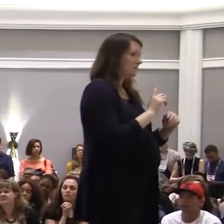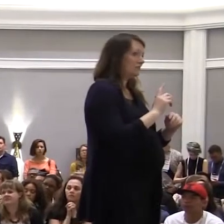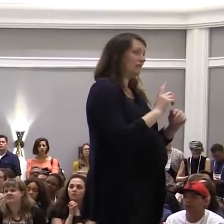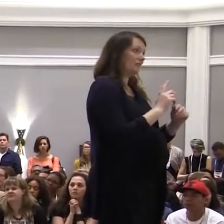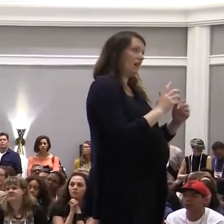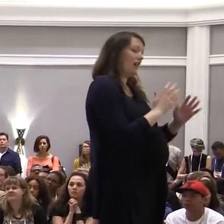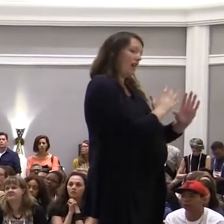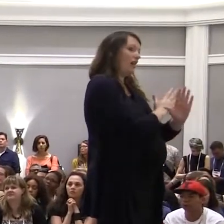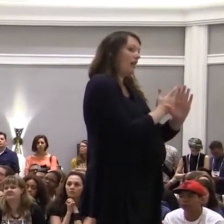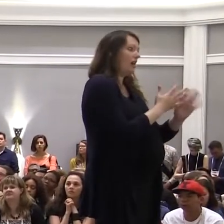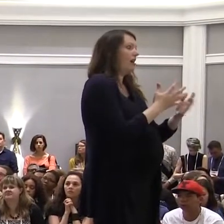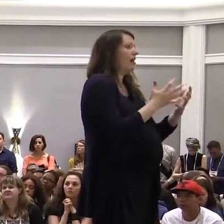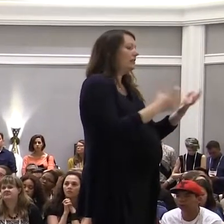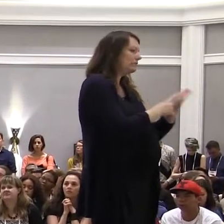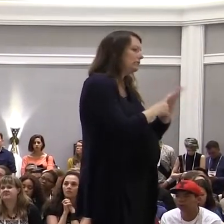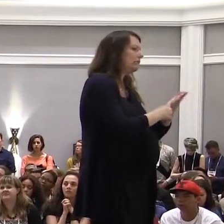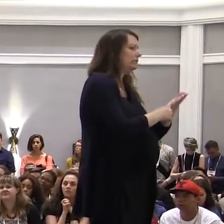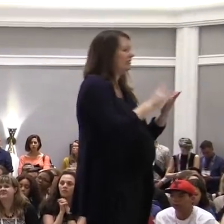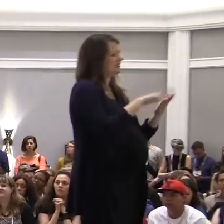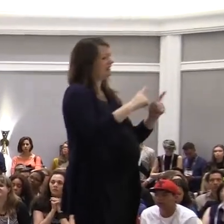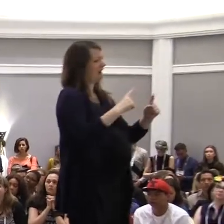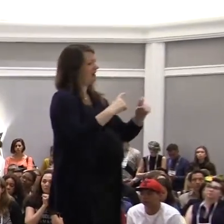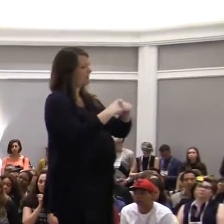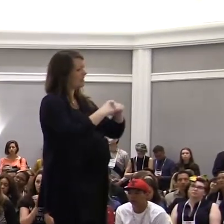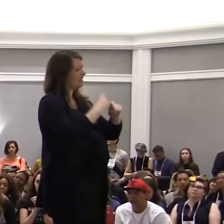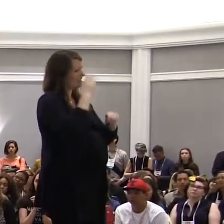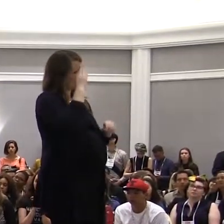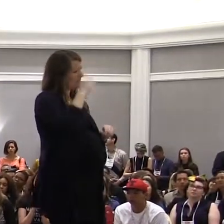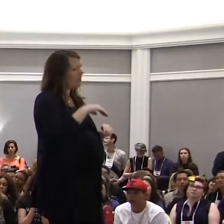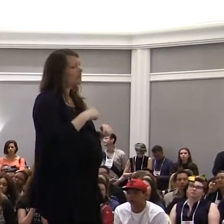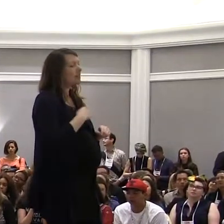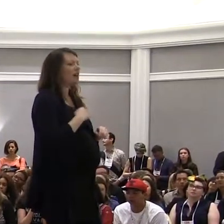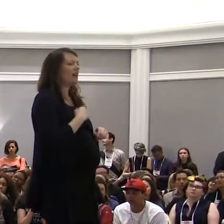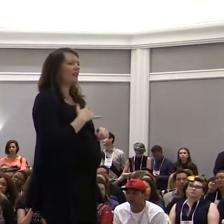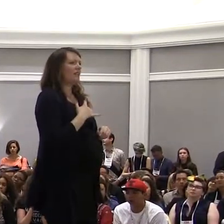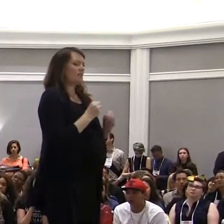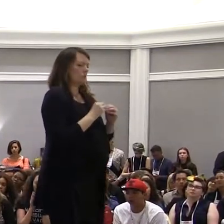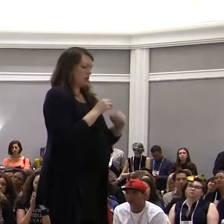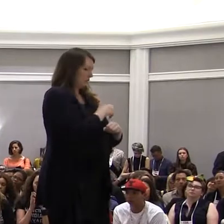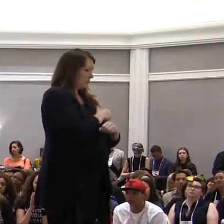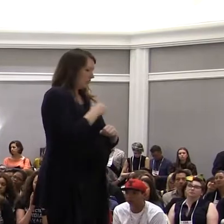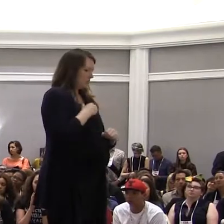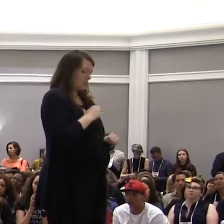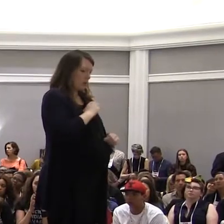and I am empowered that the fact that we have the Theatres of color,